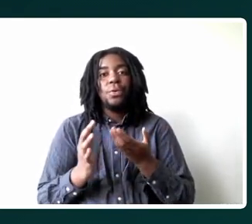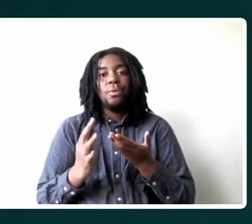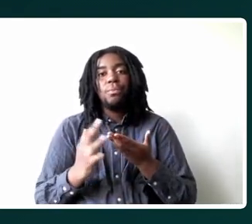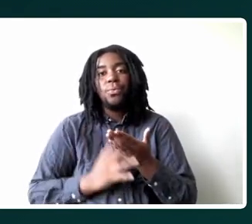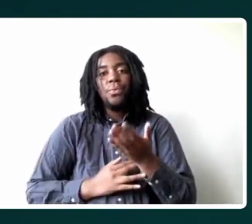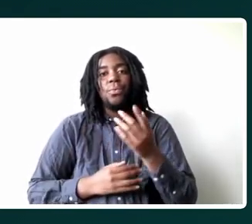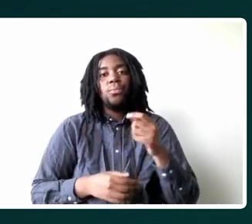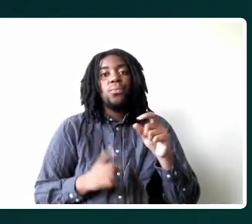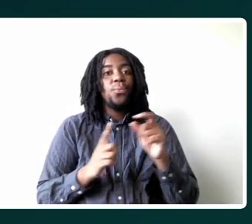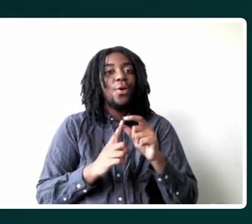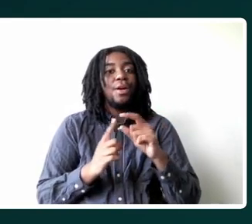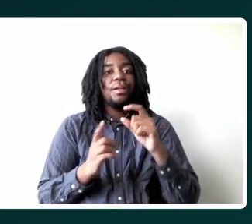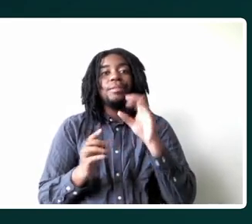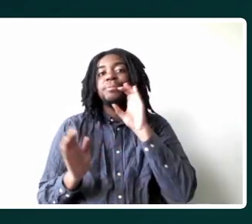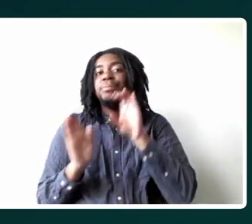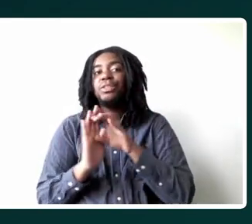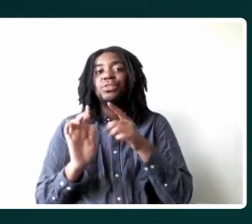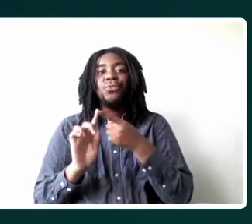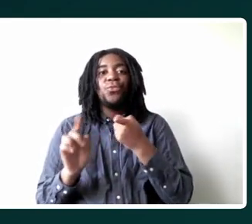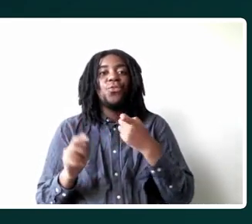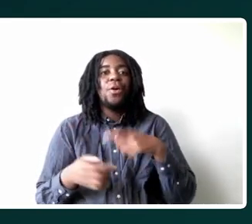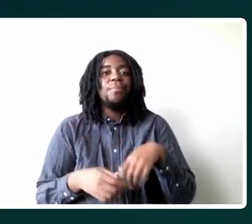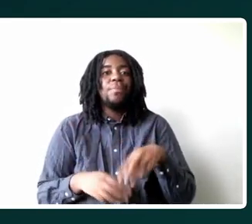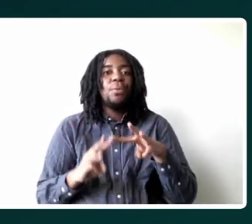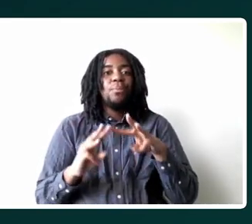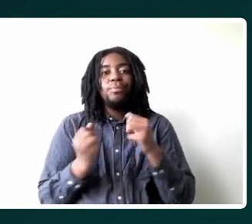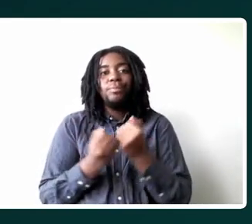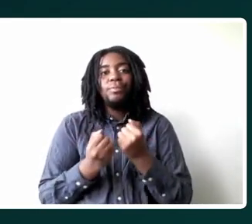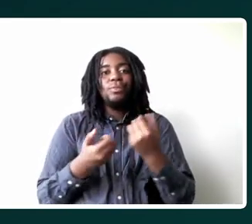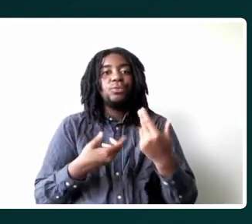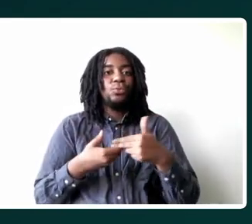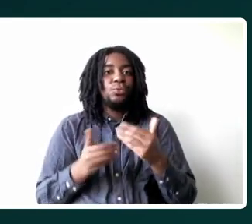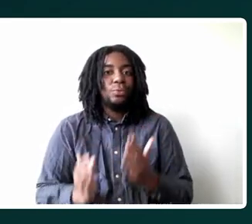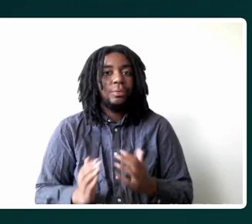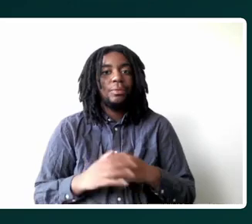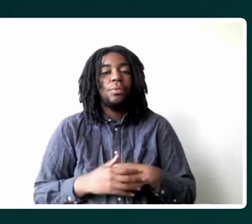themselves. And during this presentation, we will share -- with permission, many of